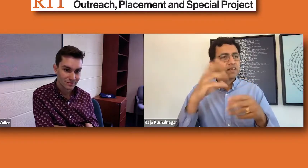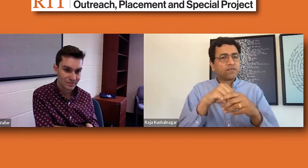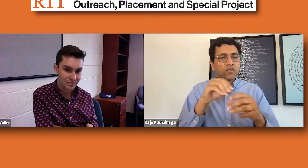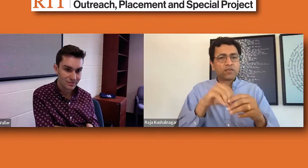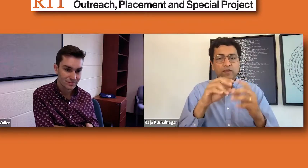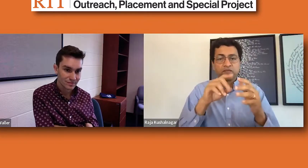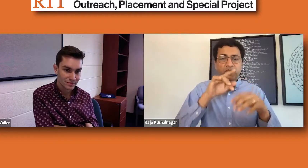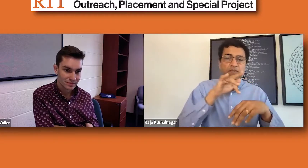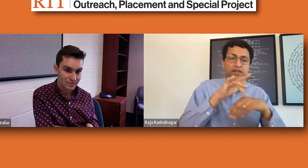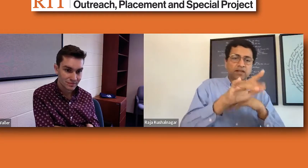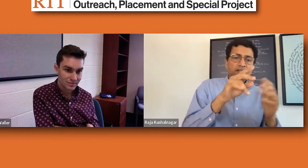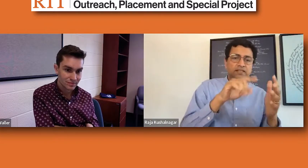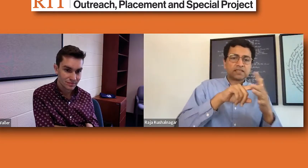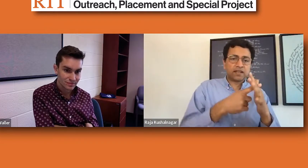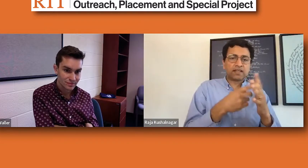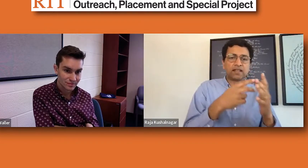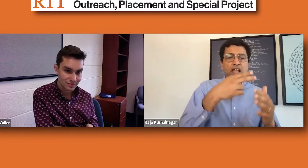So by including